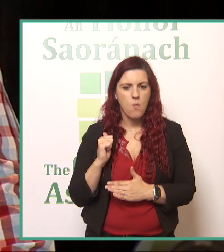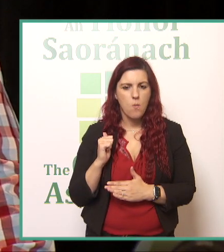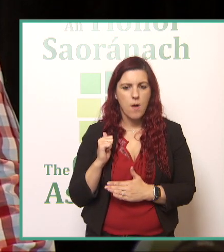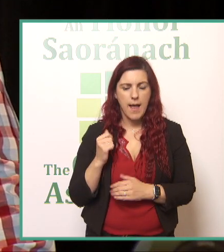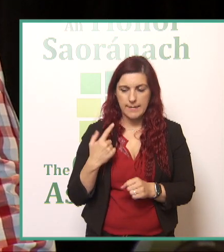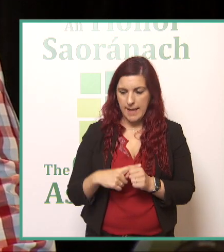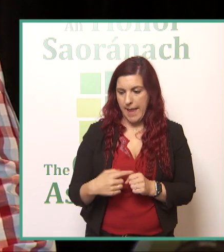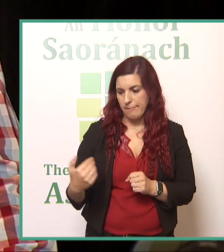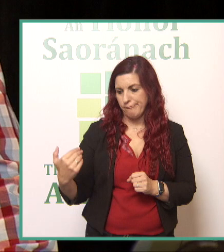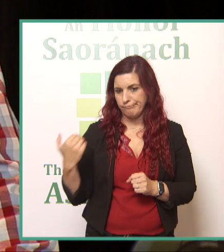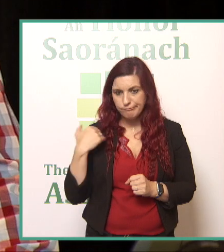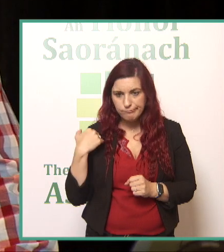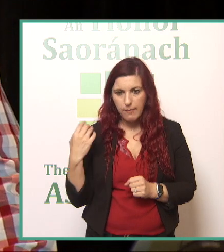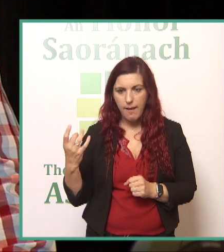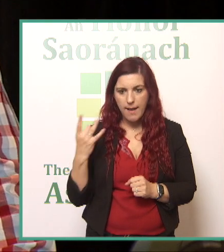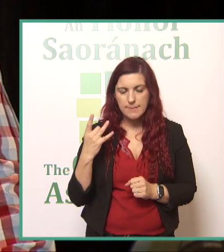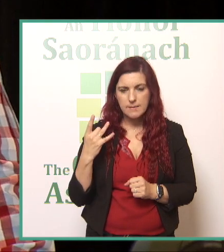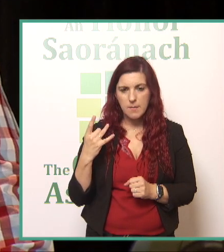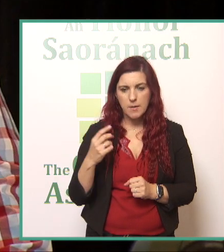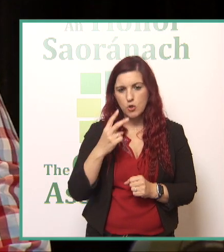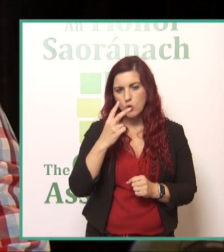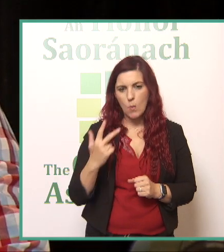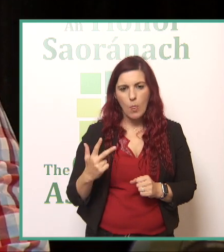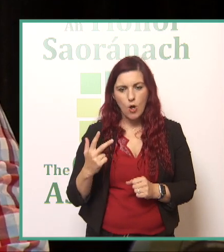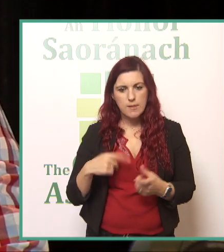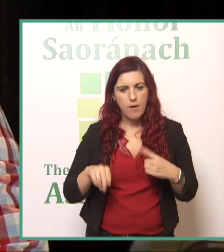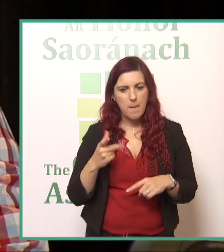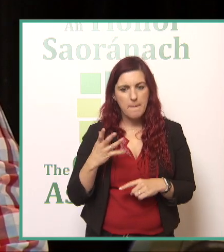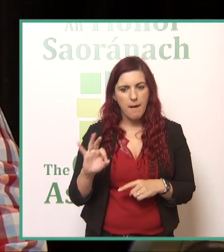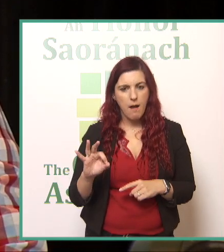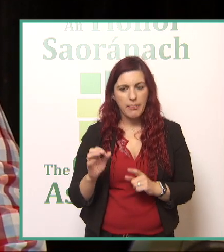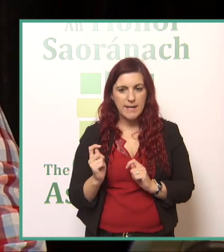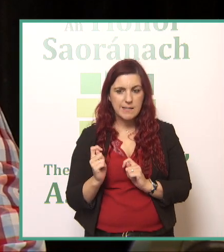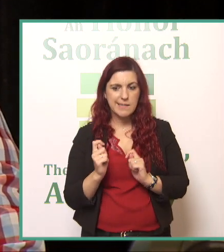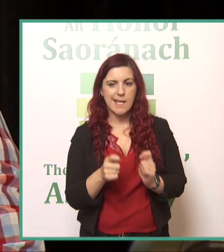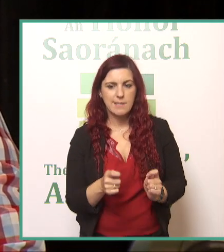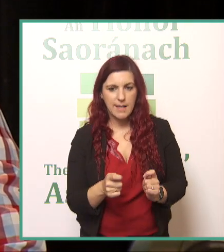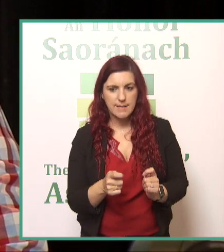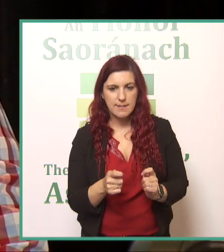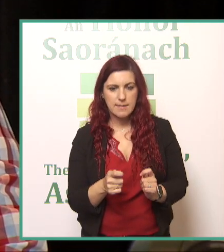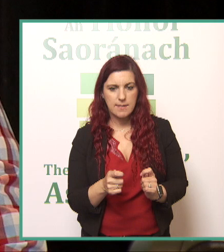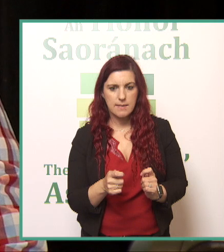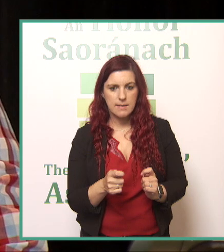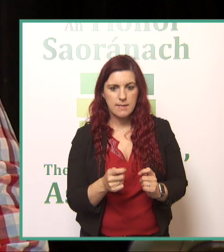two towards of our bark was was designated as natural heritage area.